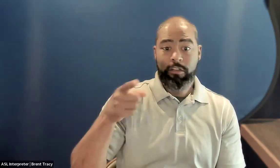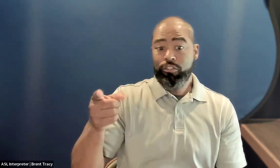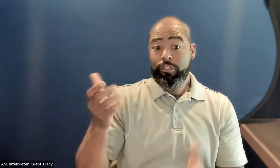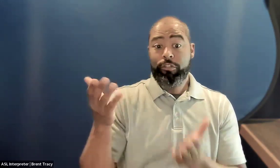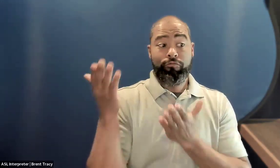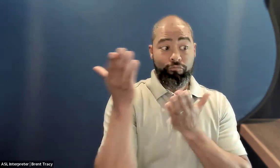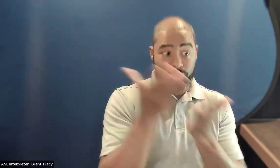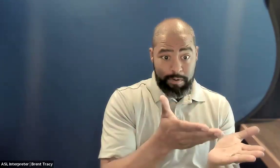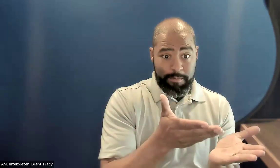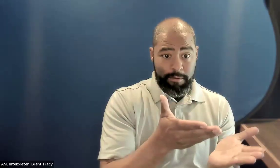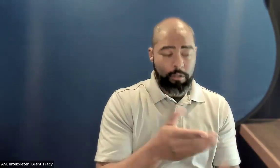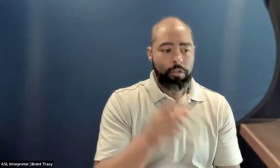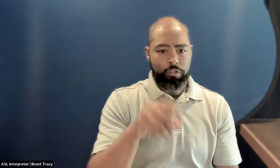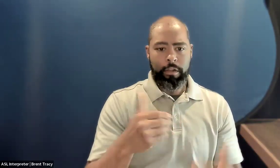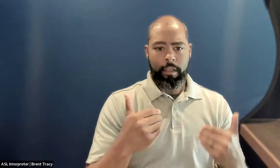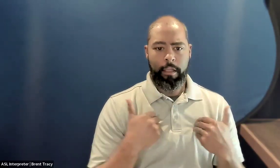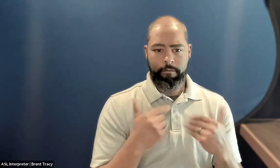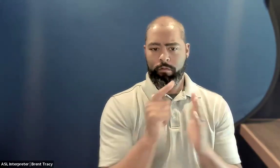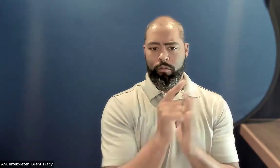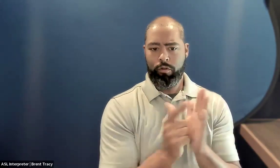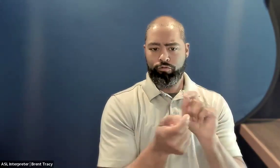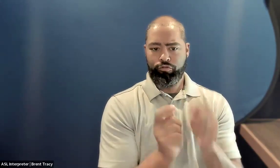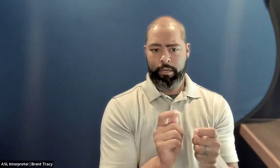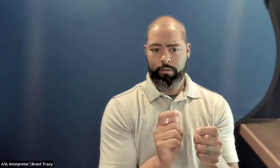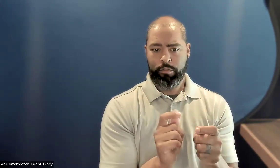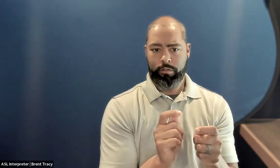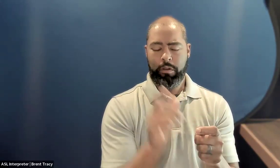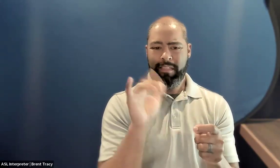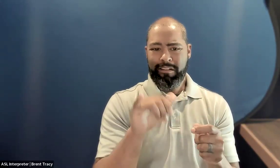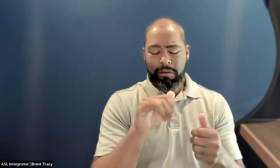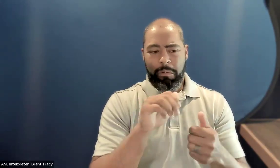change to address forest clearing, including a potential new threshold.